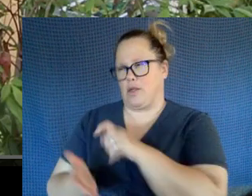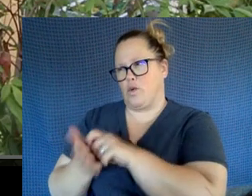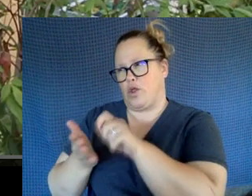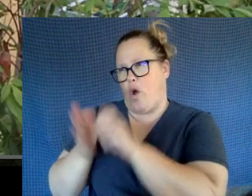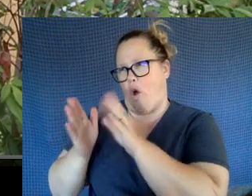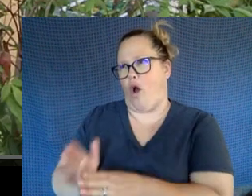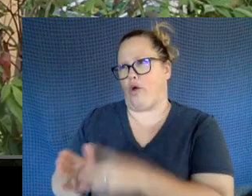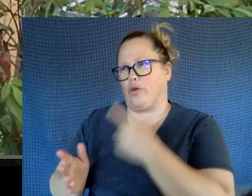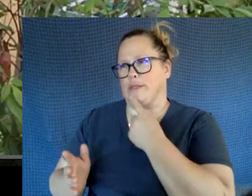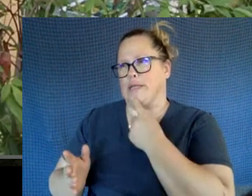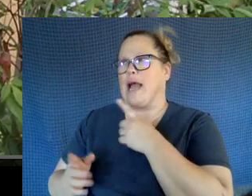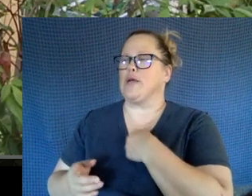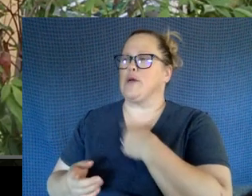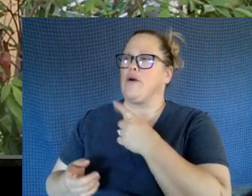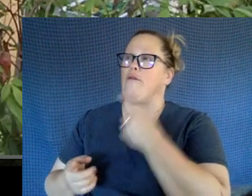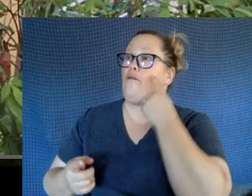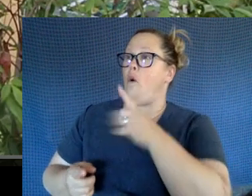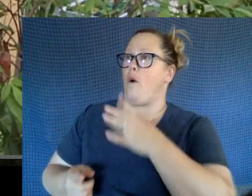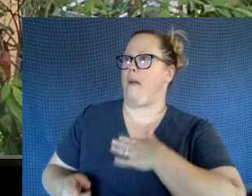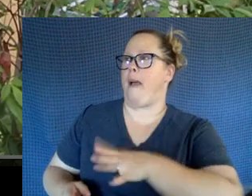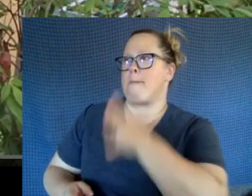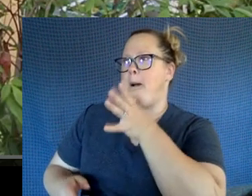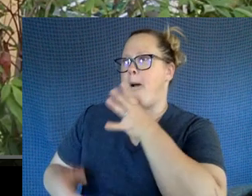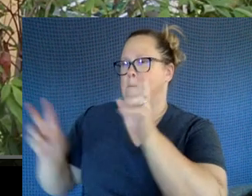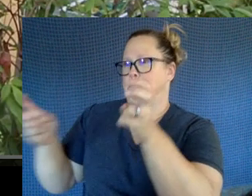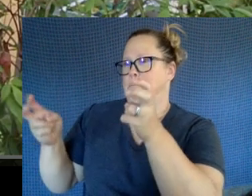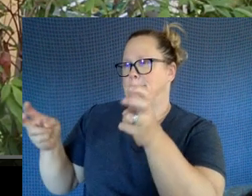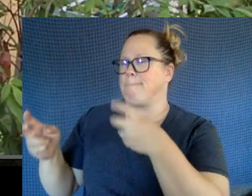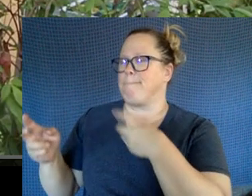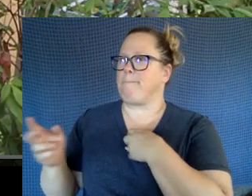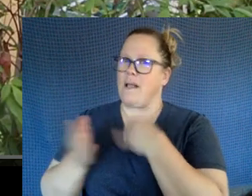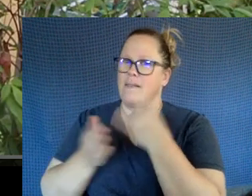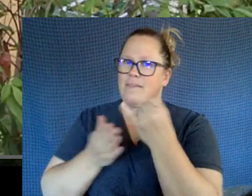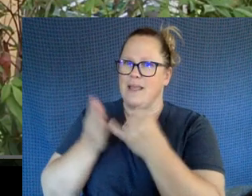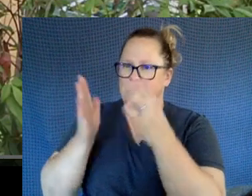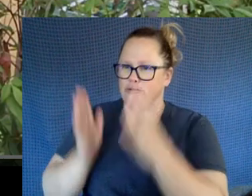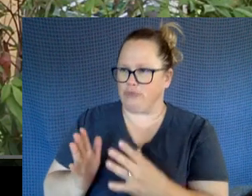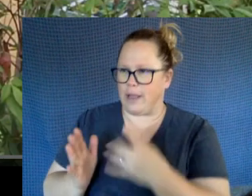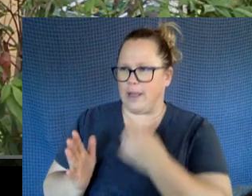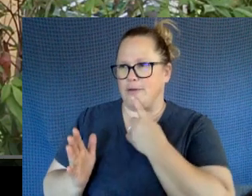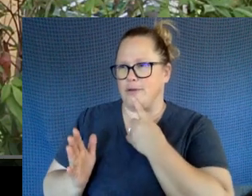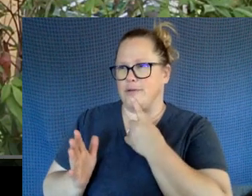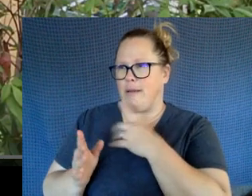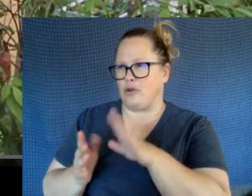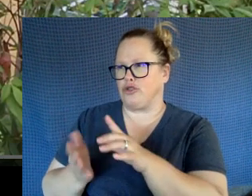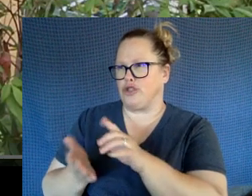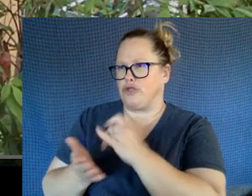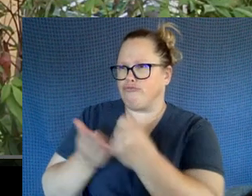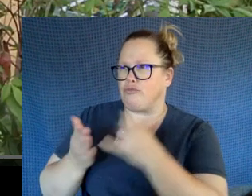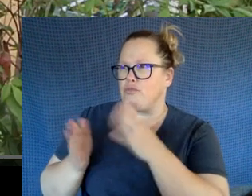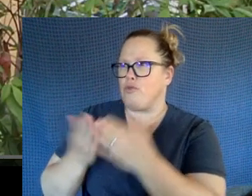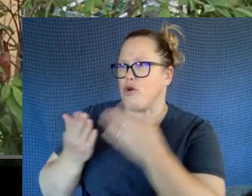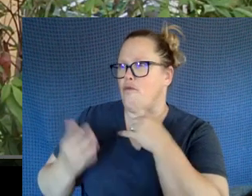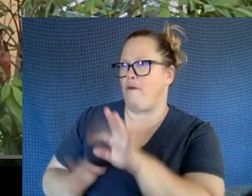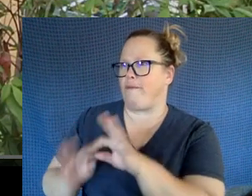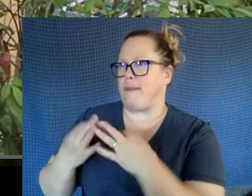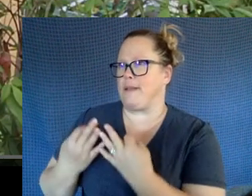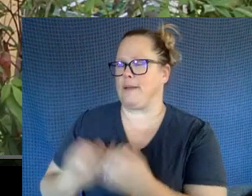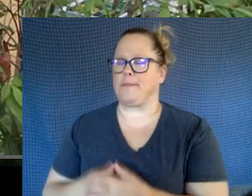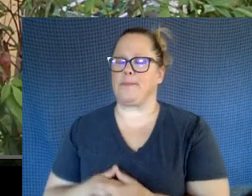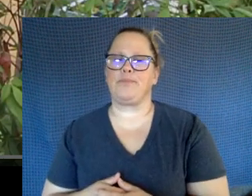and the illustrator for her family. How sweet and then Romare. They have a quote